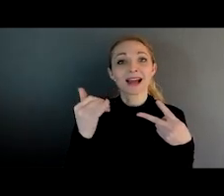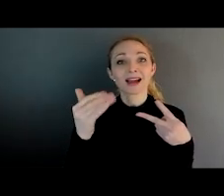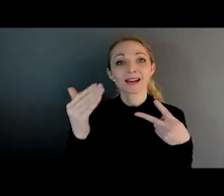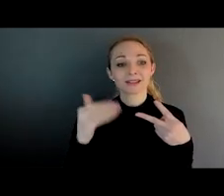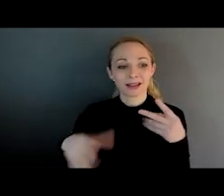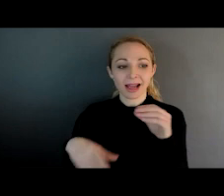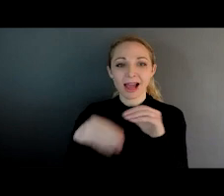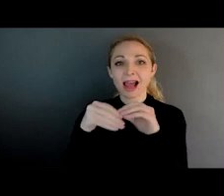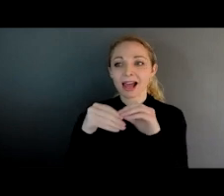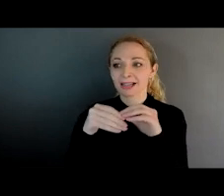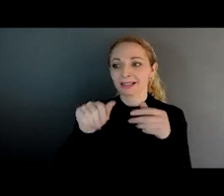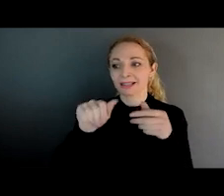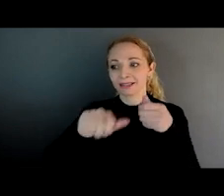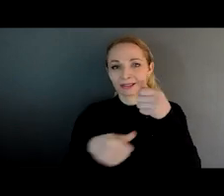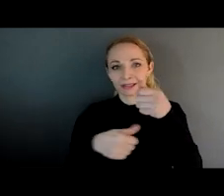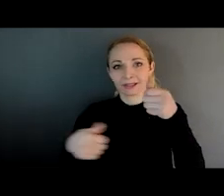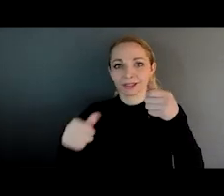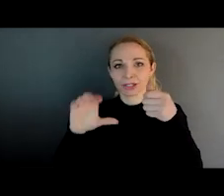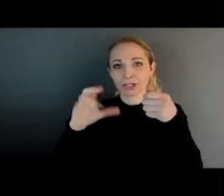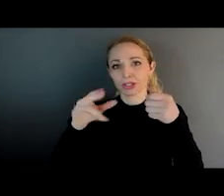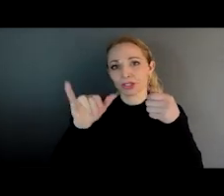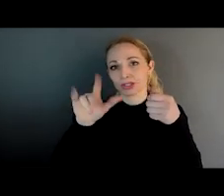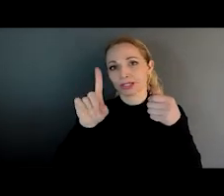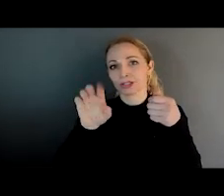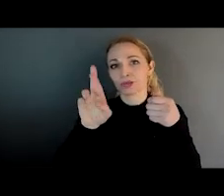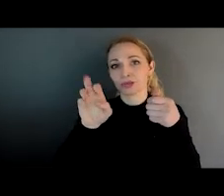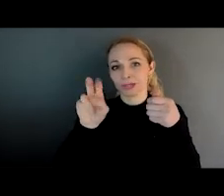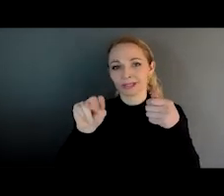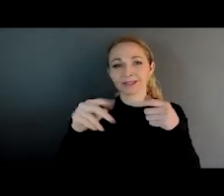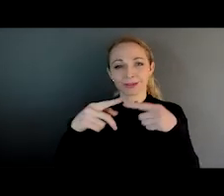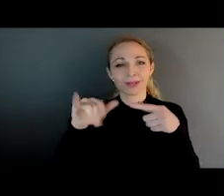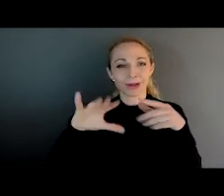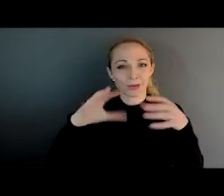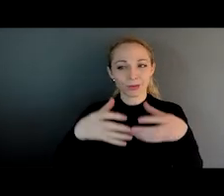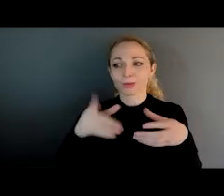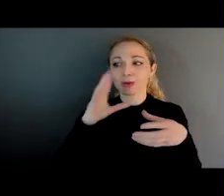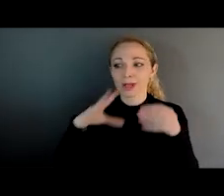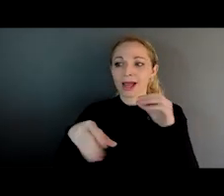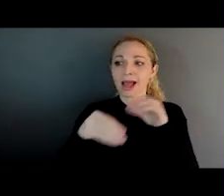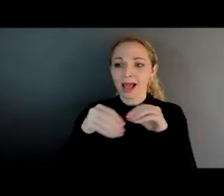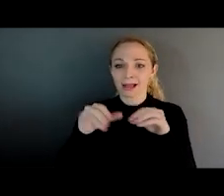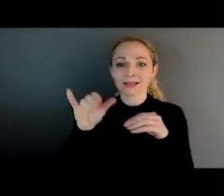NOW, ADD CHILDREN TO A GROUP YOU ADD THEM TO THE